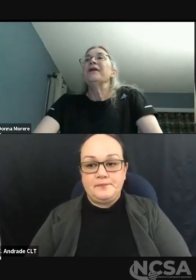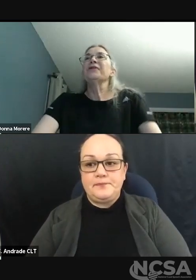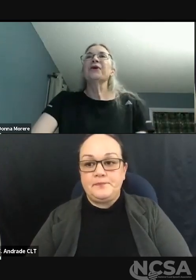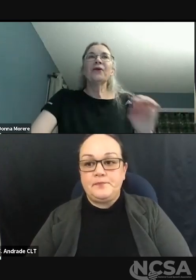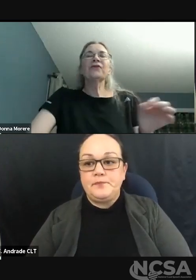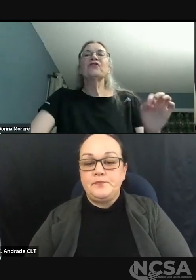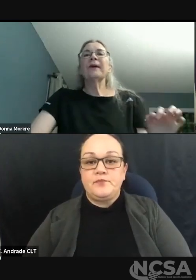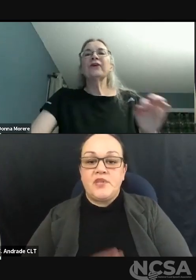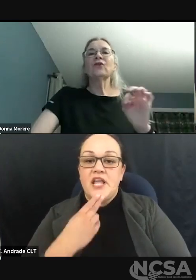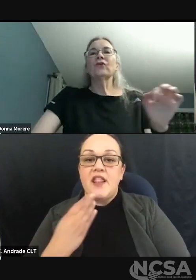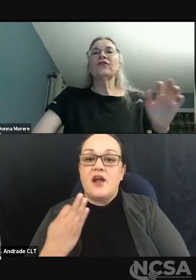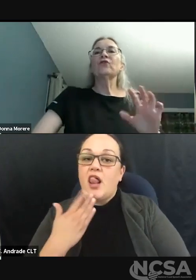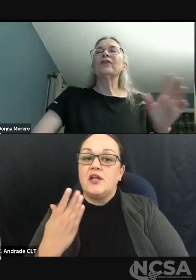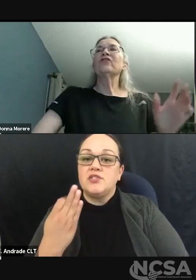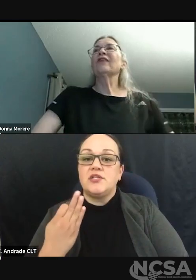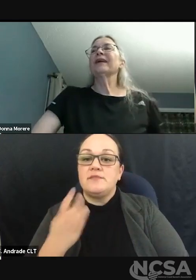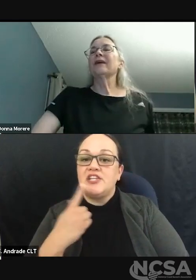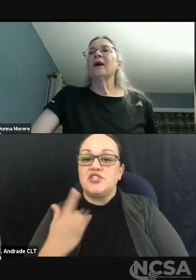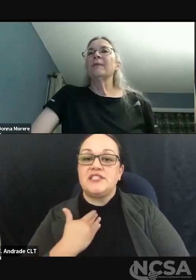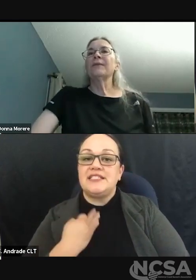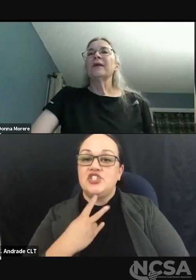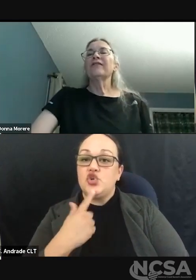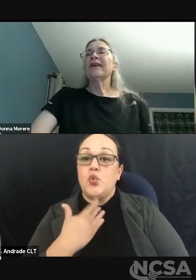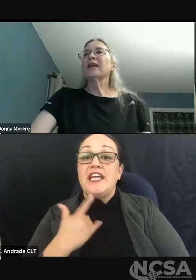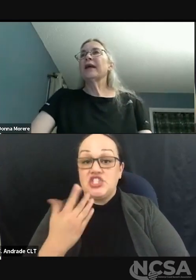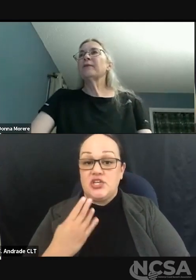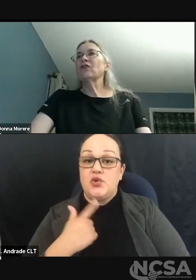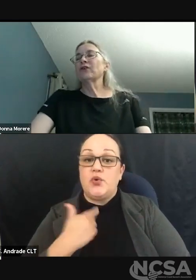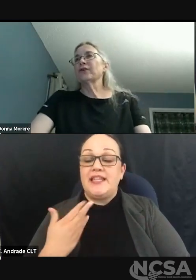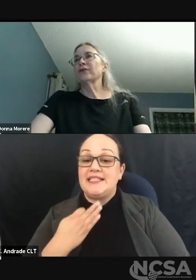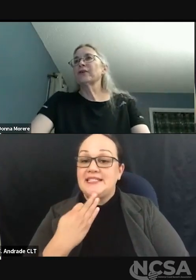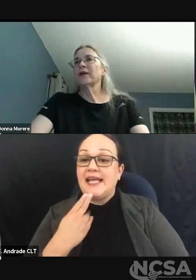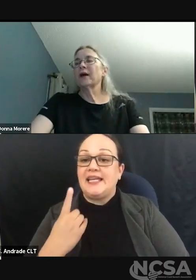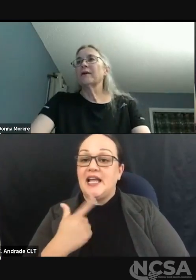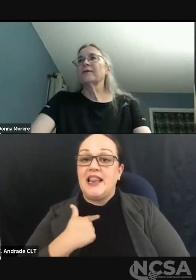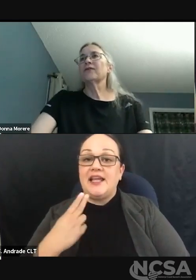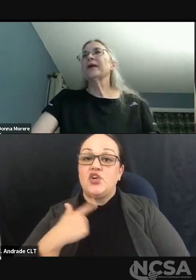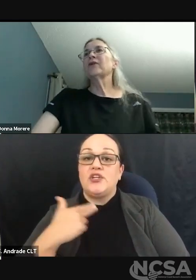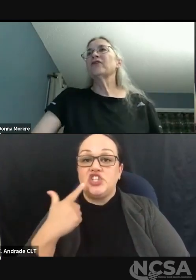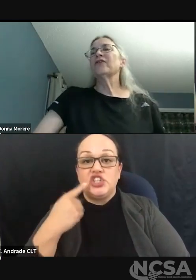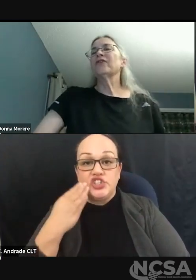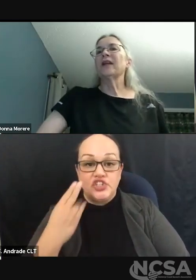They're also special situations like second language learners. So English is a